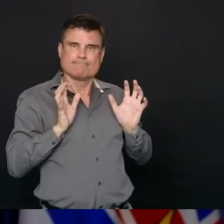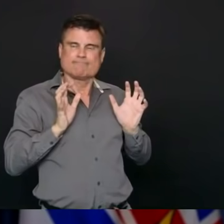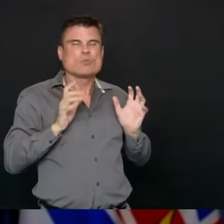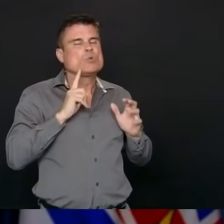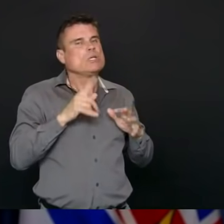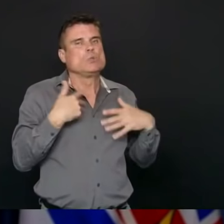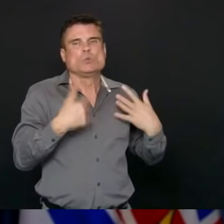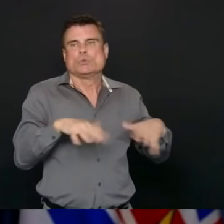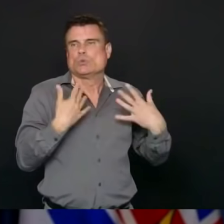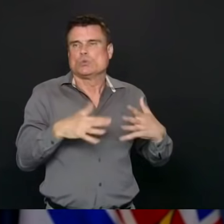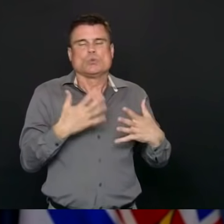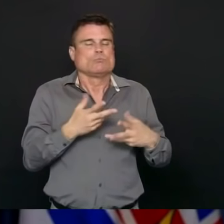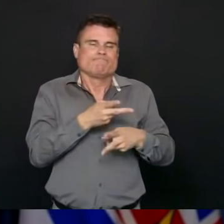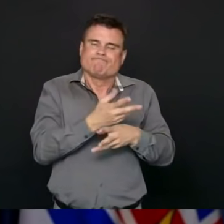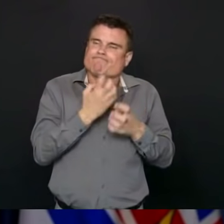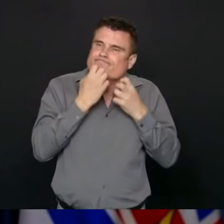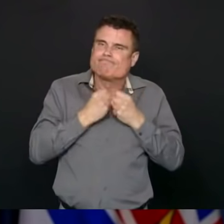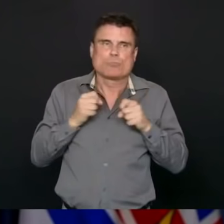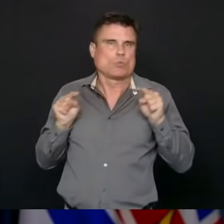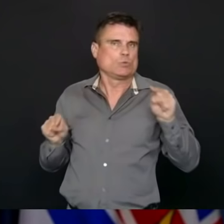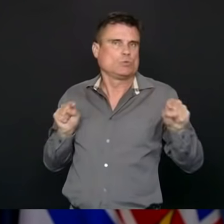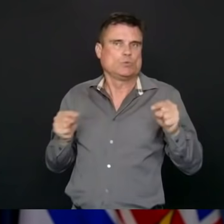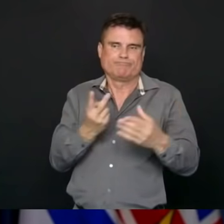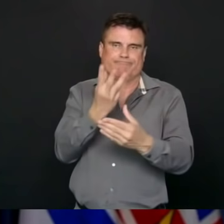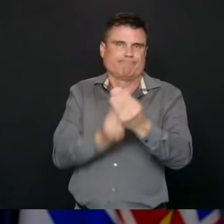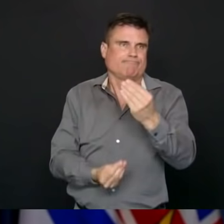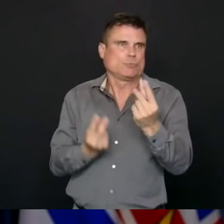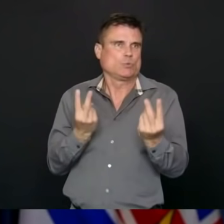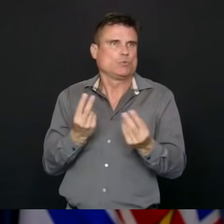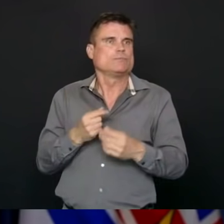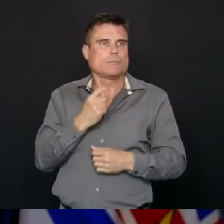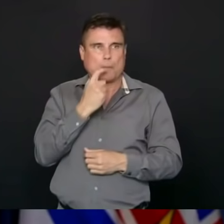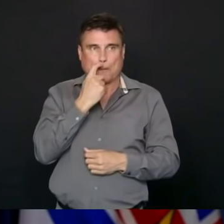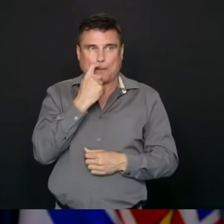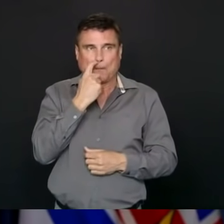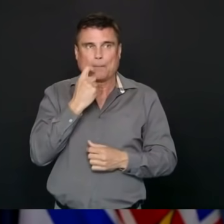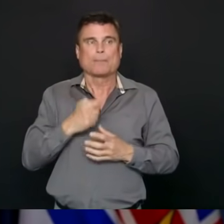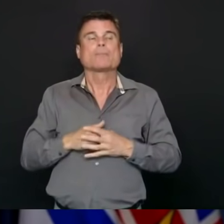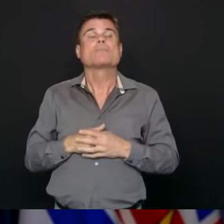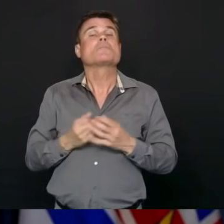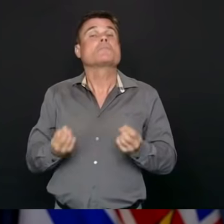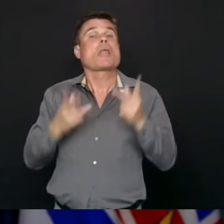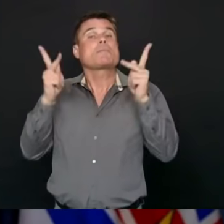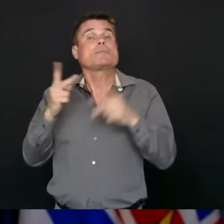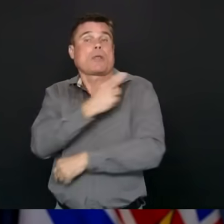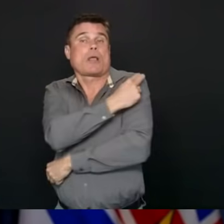As Dr Henry has said, we have 76 people who are hospitalised today.